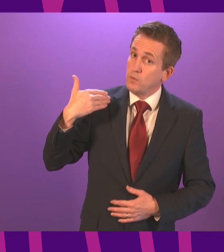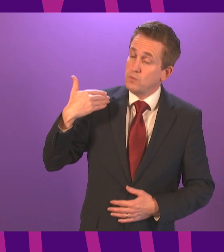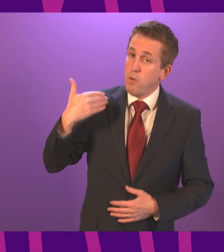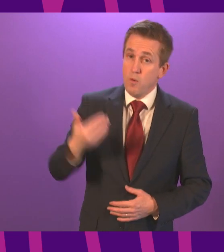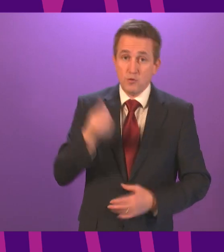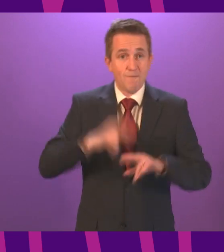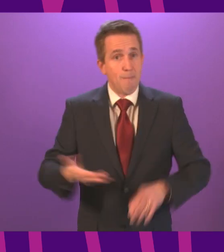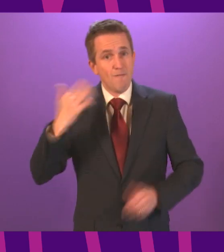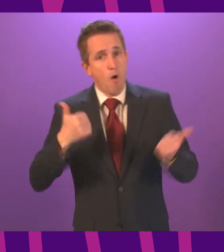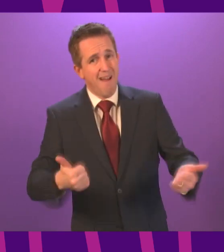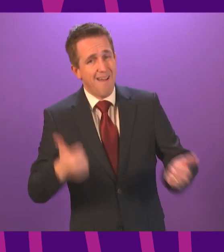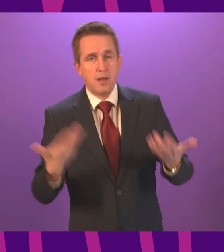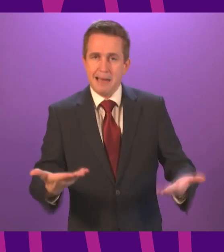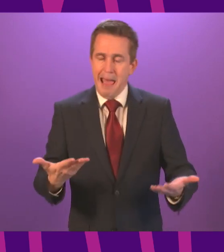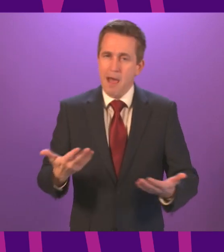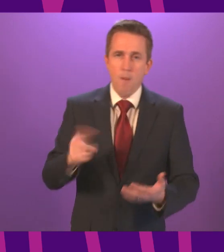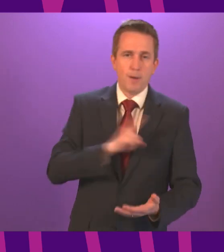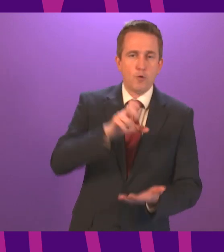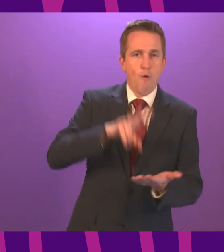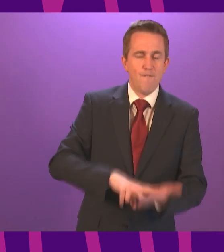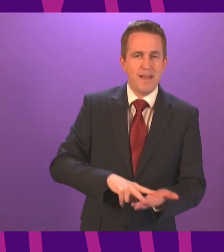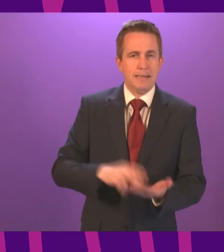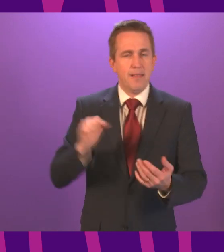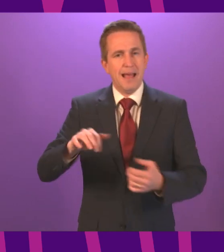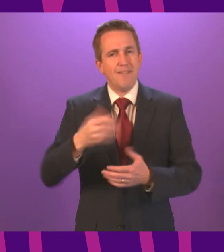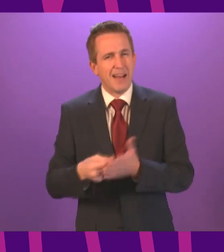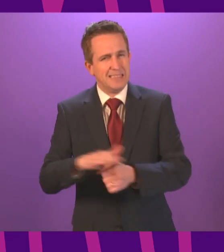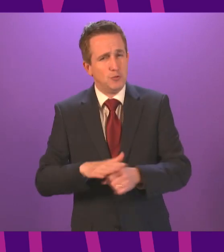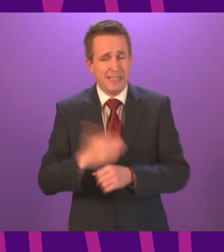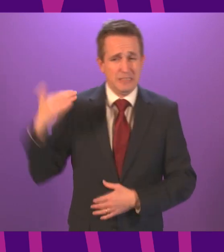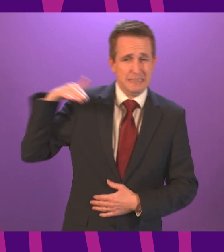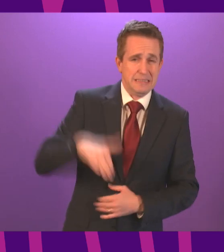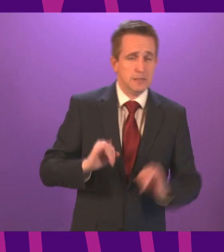very different, and difficult, situation. We need to take account of that as we design